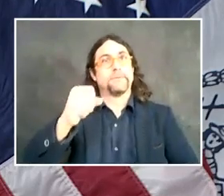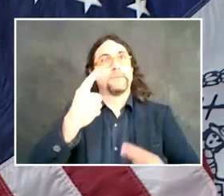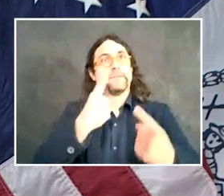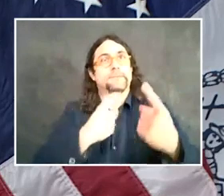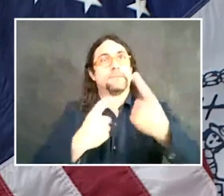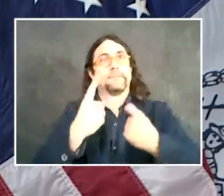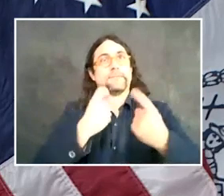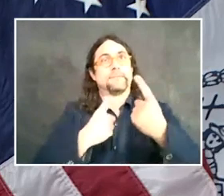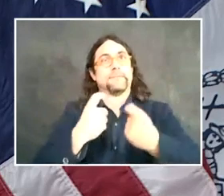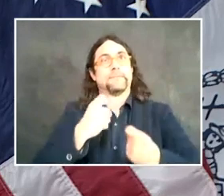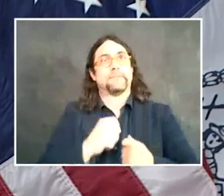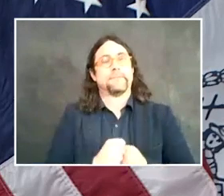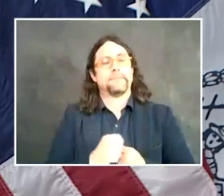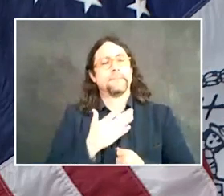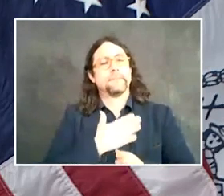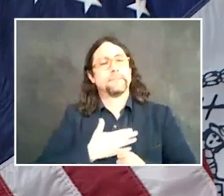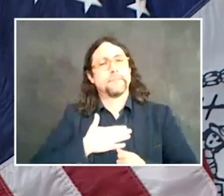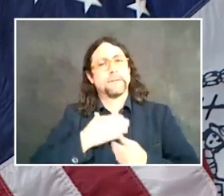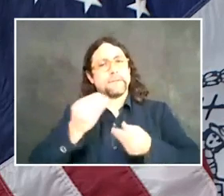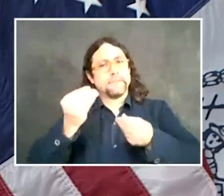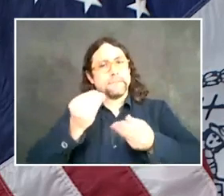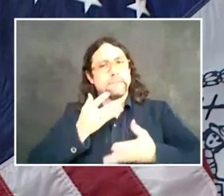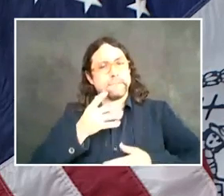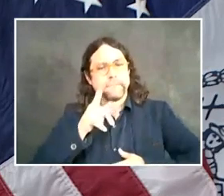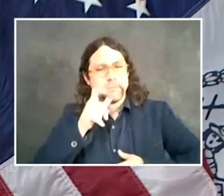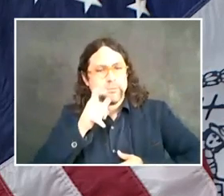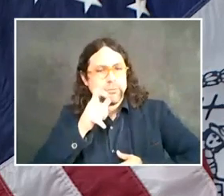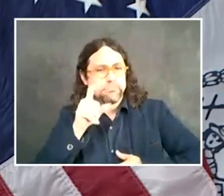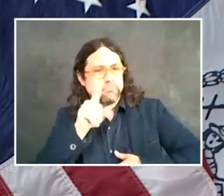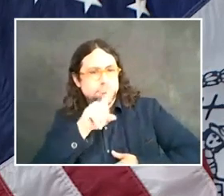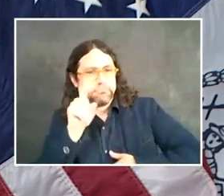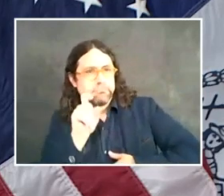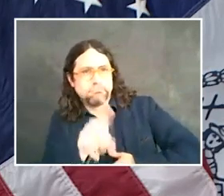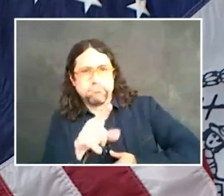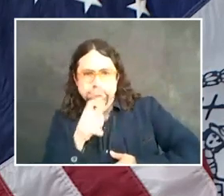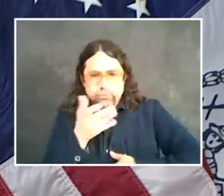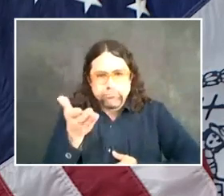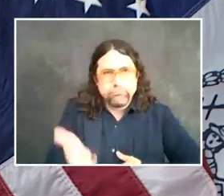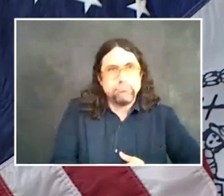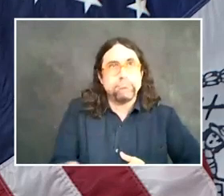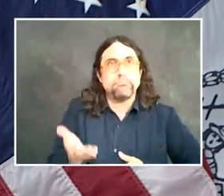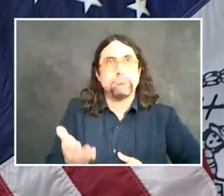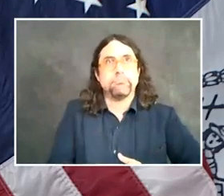AGAIN, ALWAYS REMEMBER TO GIVE ME THE NAME AND OUTLET OF EACH